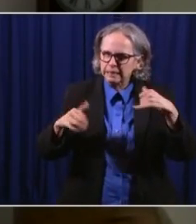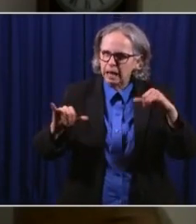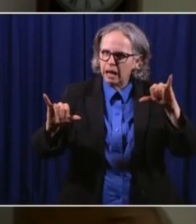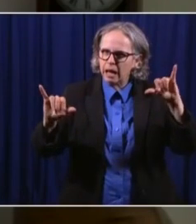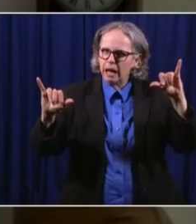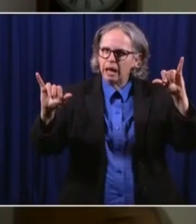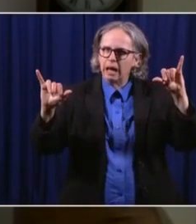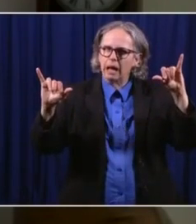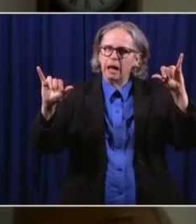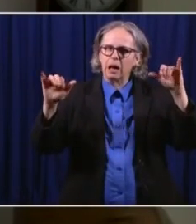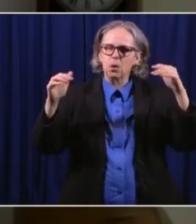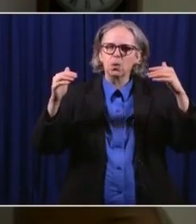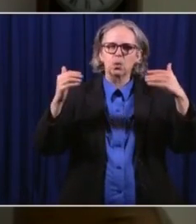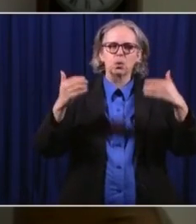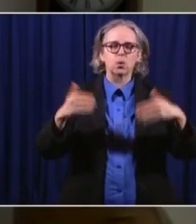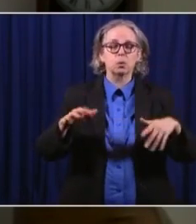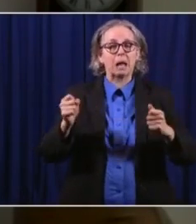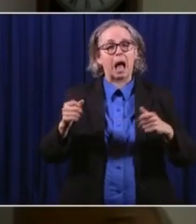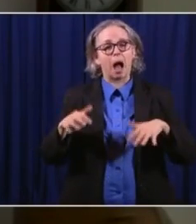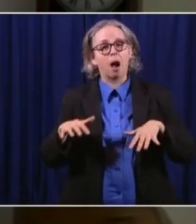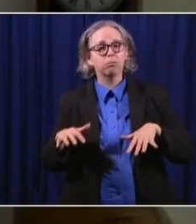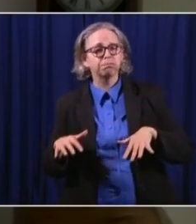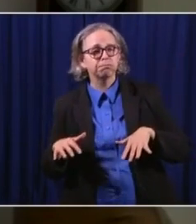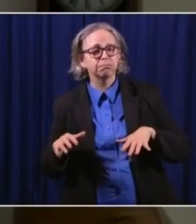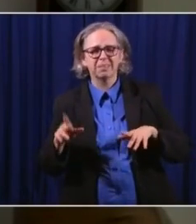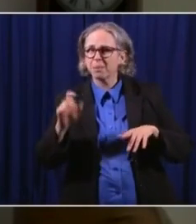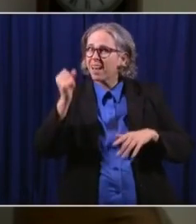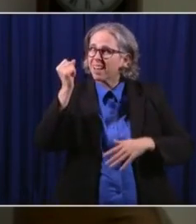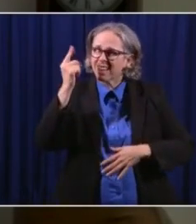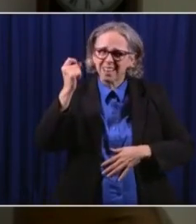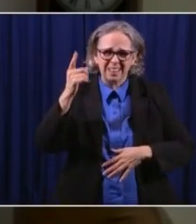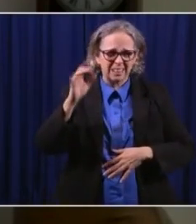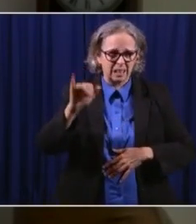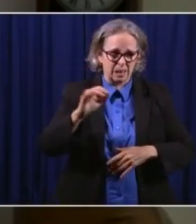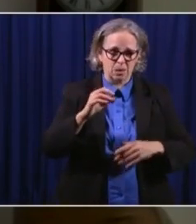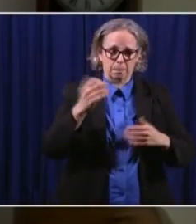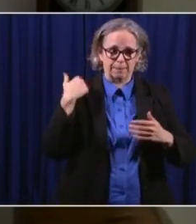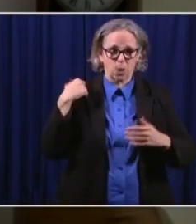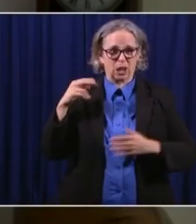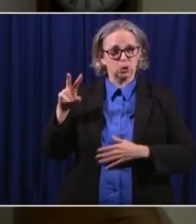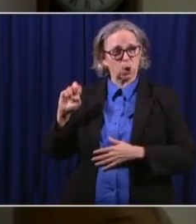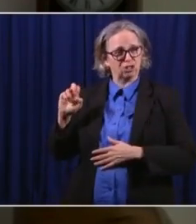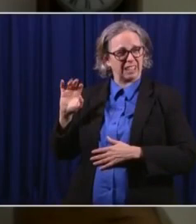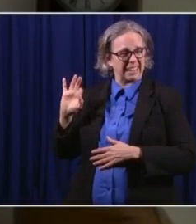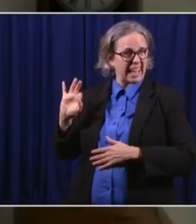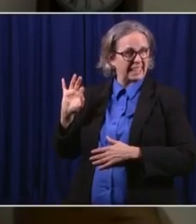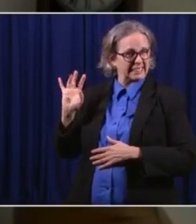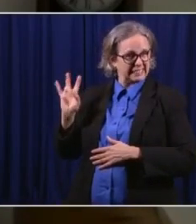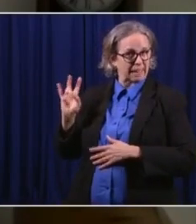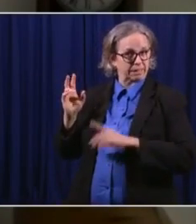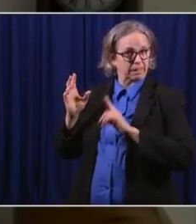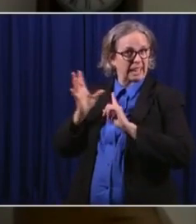WHILE THE COUNTIES NUMBERS ARE TRENDING IN THE RIGHT DIRECTION, IT'S CERTAINLY MUCH